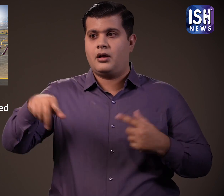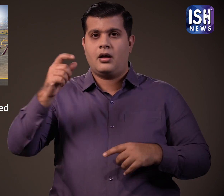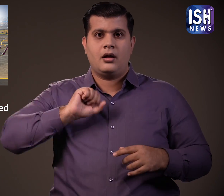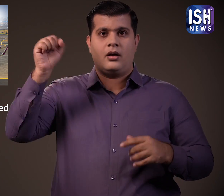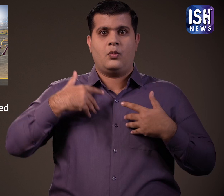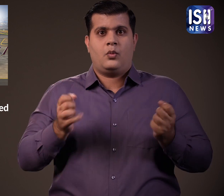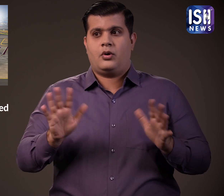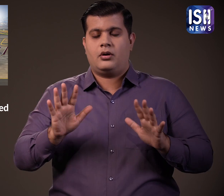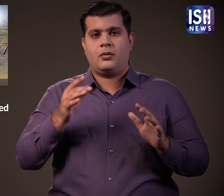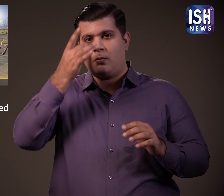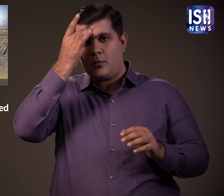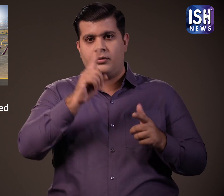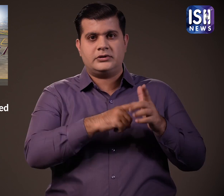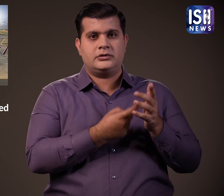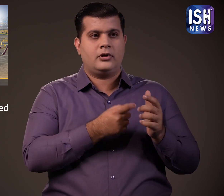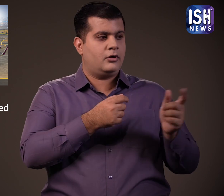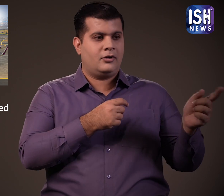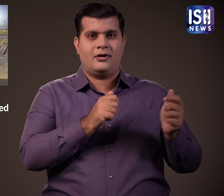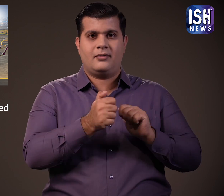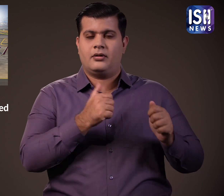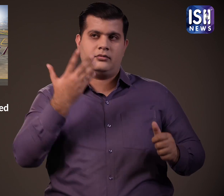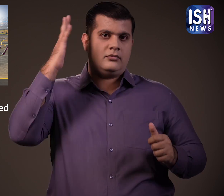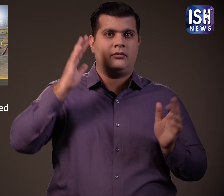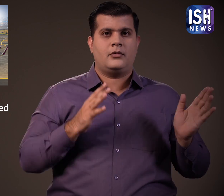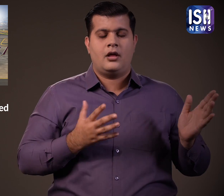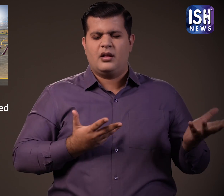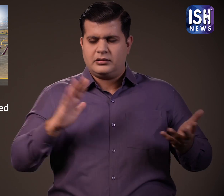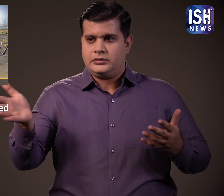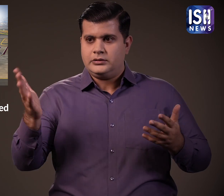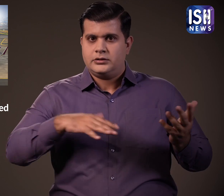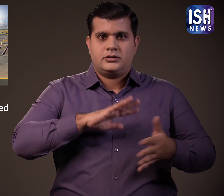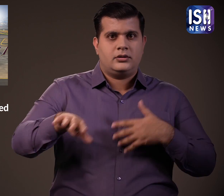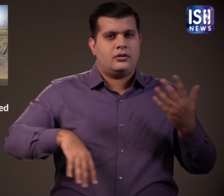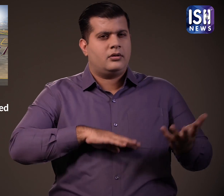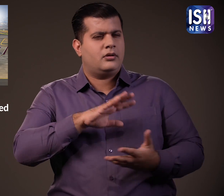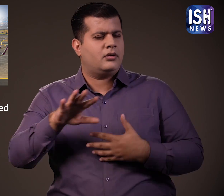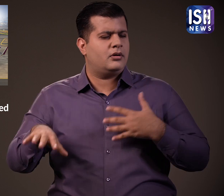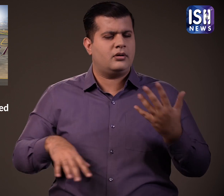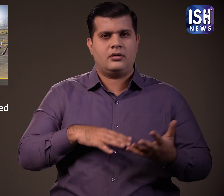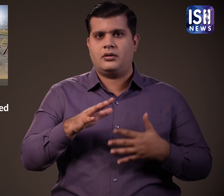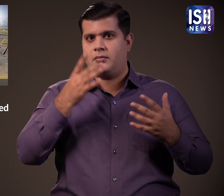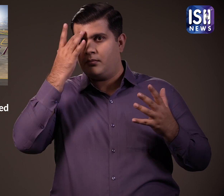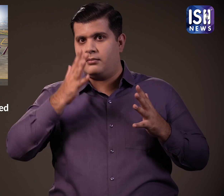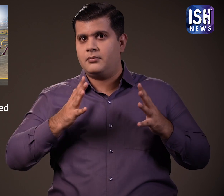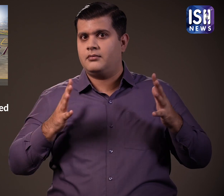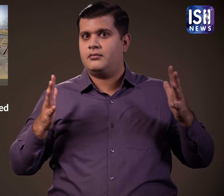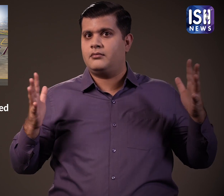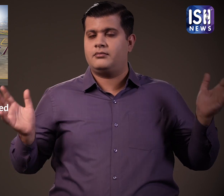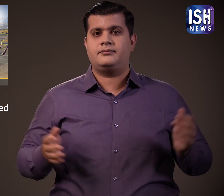Since the junior pilots were protesting all these changes had to be made.